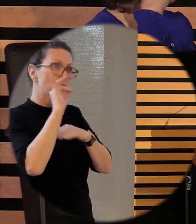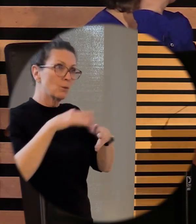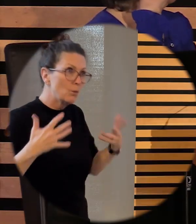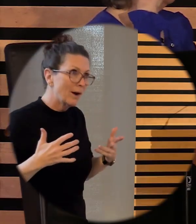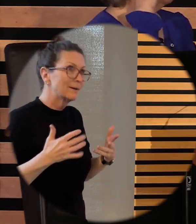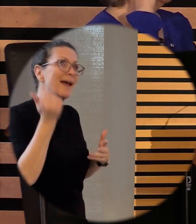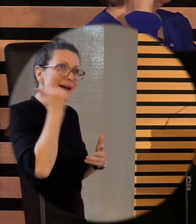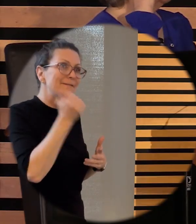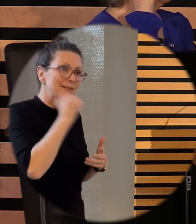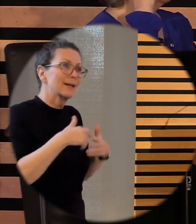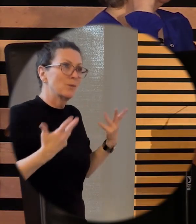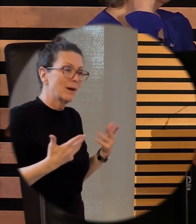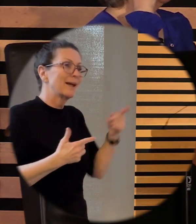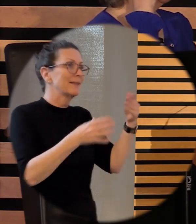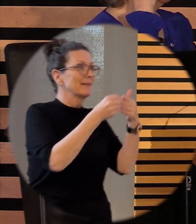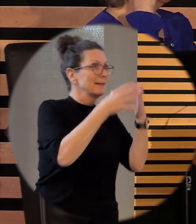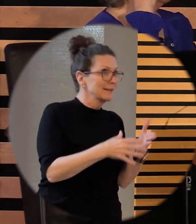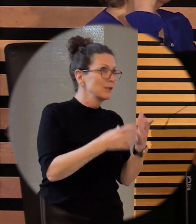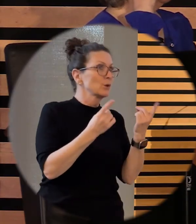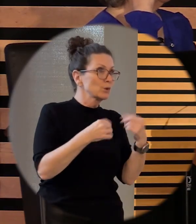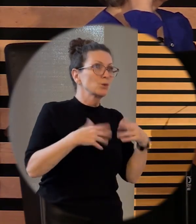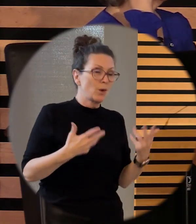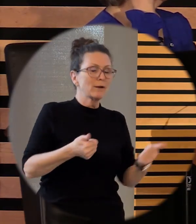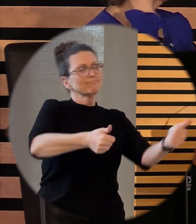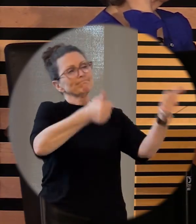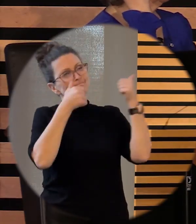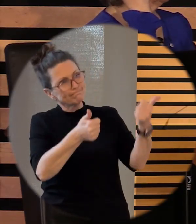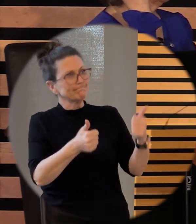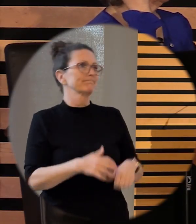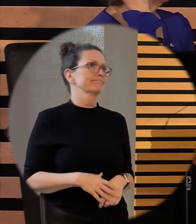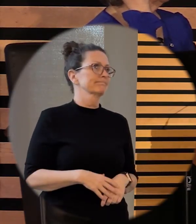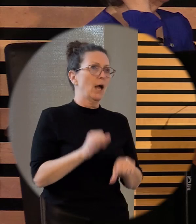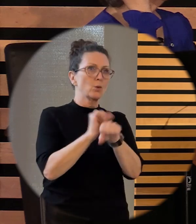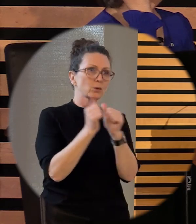on a day-to-day basis and how can you as a leader ensure that you're working with all of the people